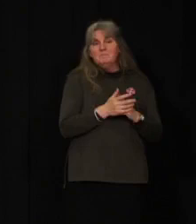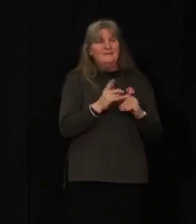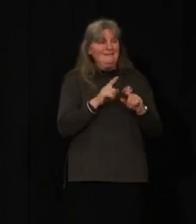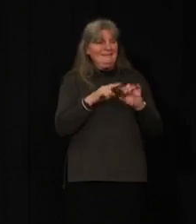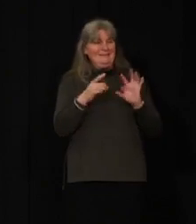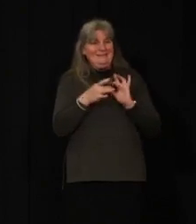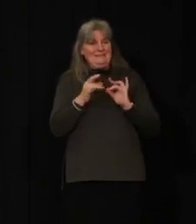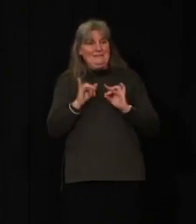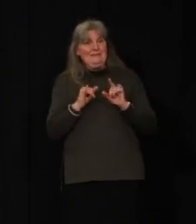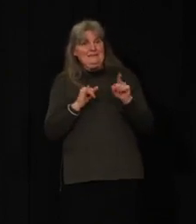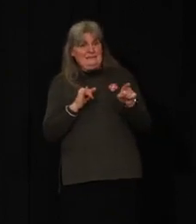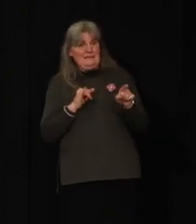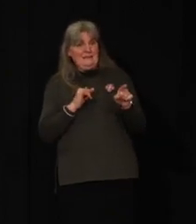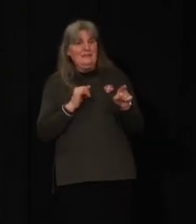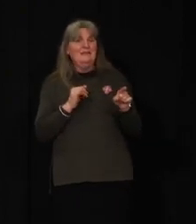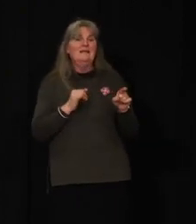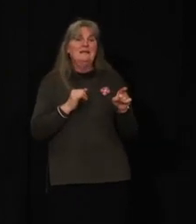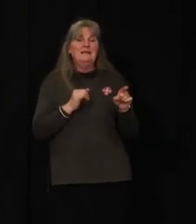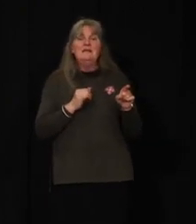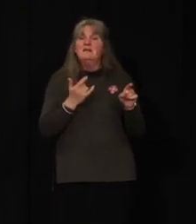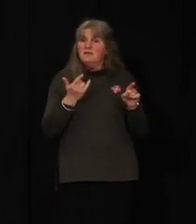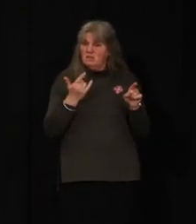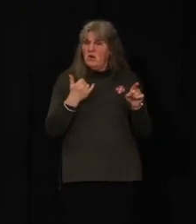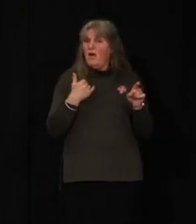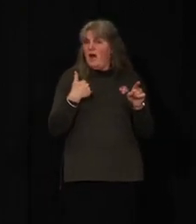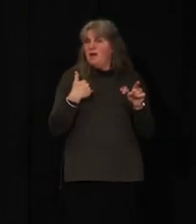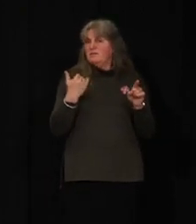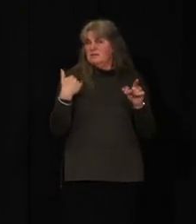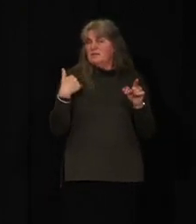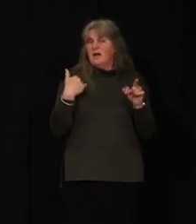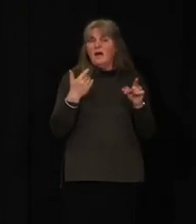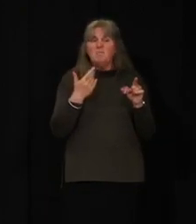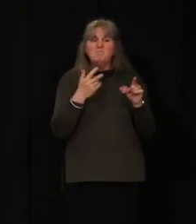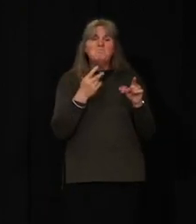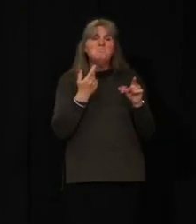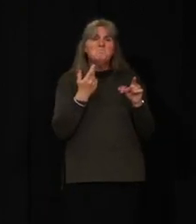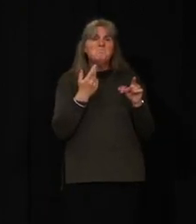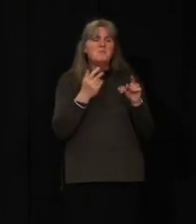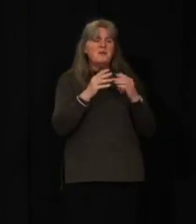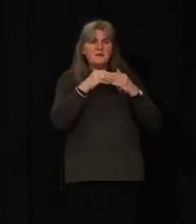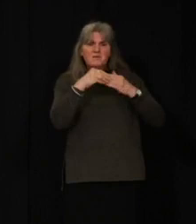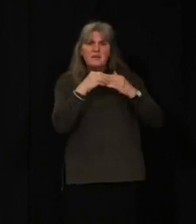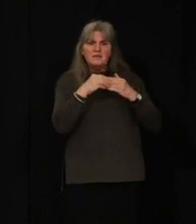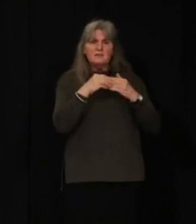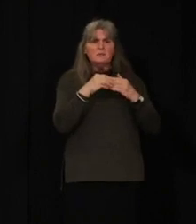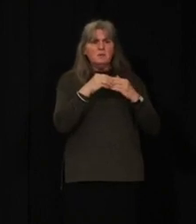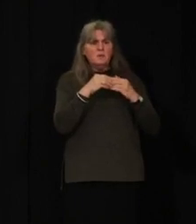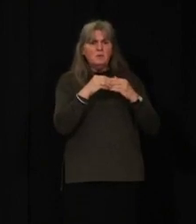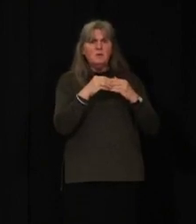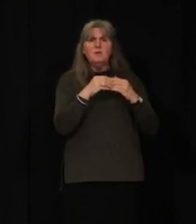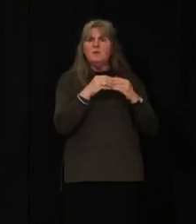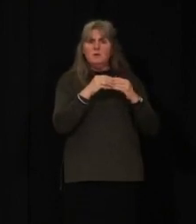Hanley is making as well, we are loosening up some restrictions back we are watching and hopefully get into a new normal